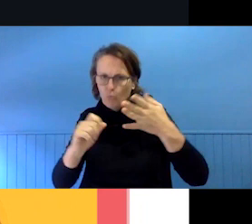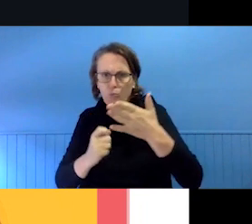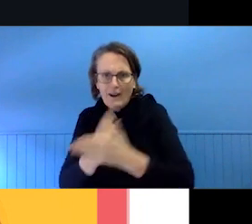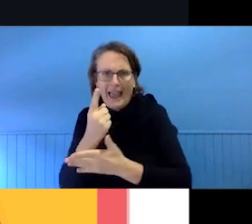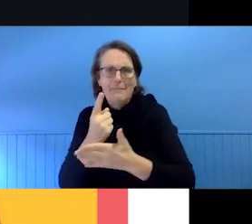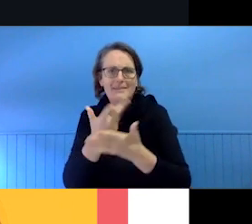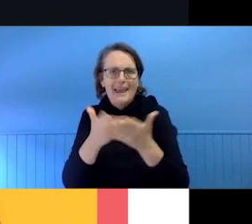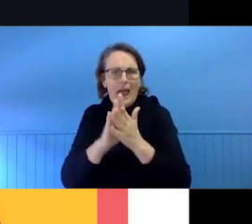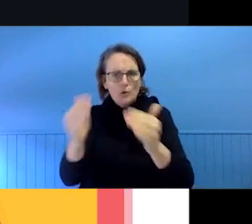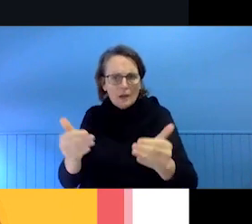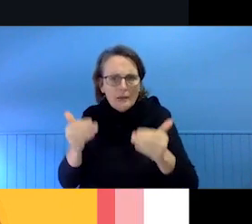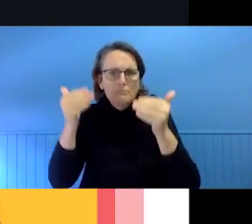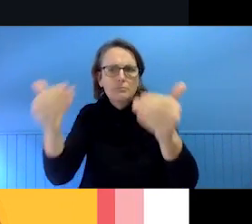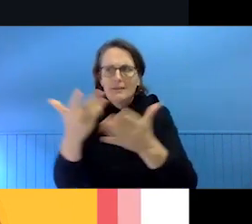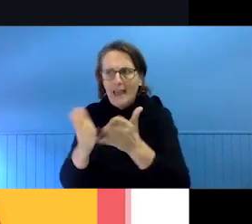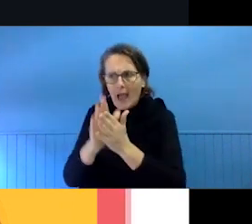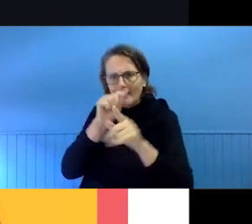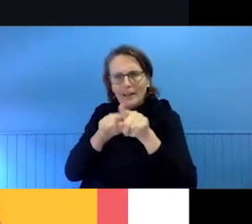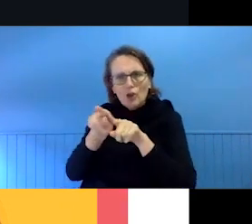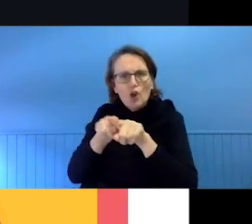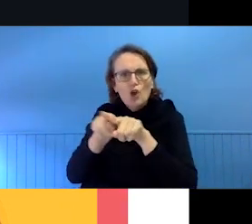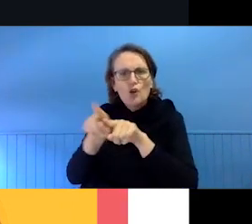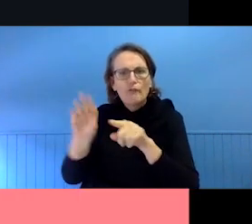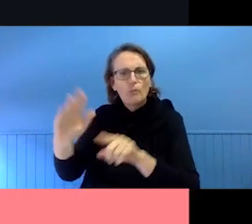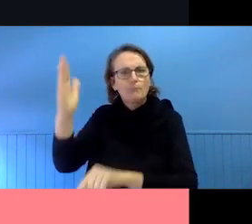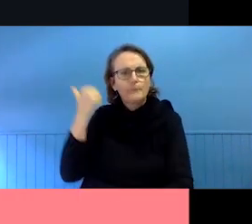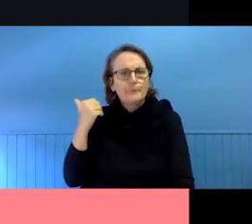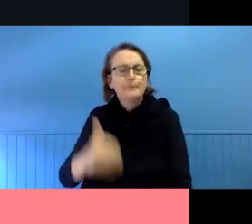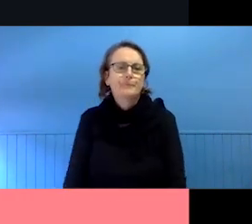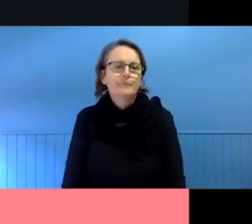you can move forward and learn from everything that happened in the situation.